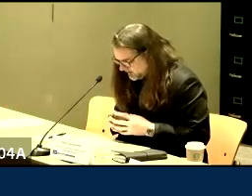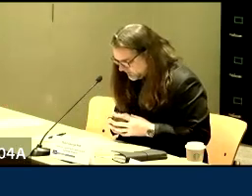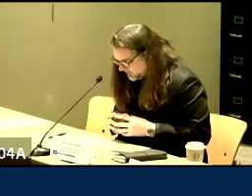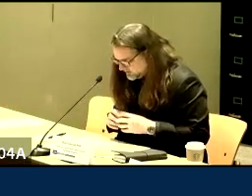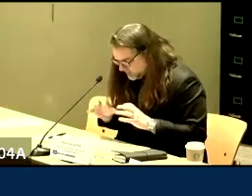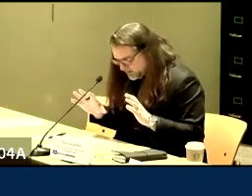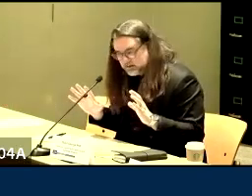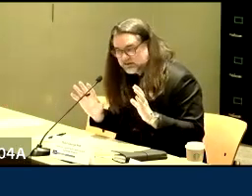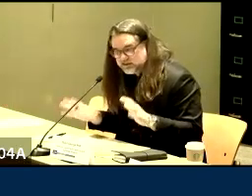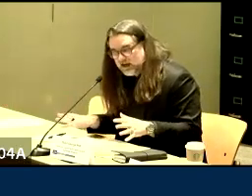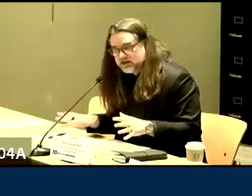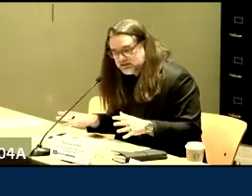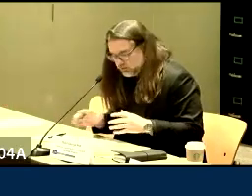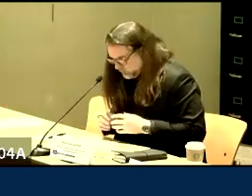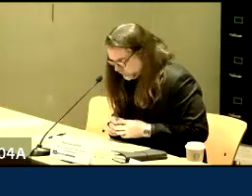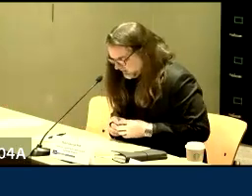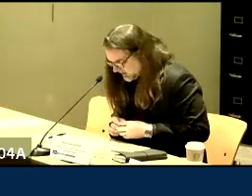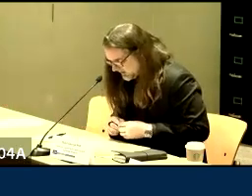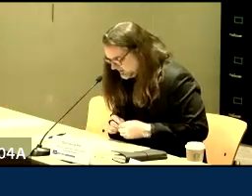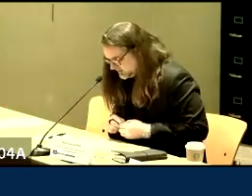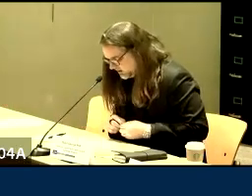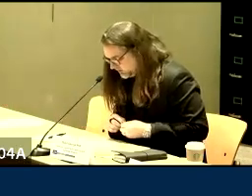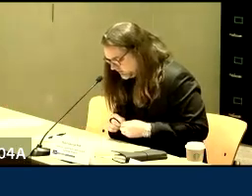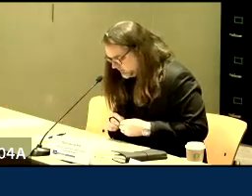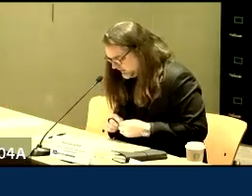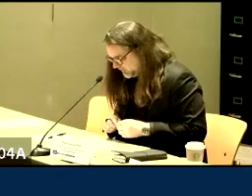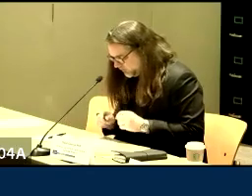Now, CFA's success relies on good people.